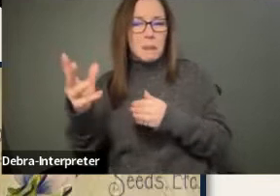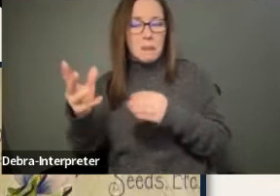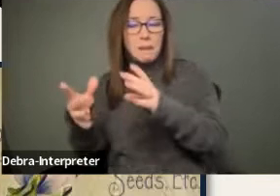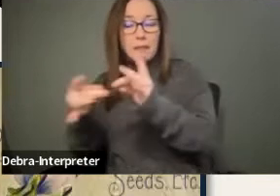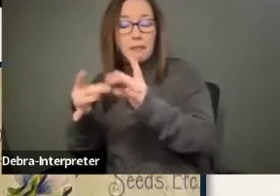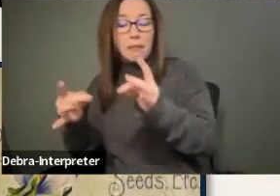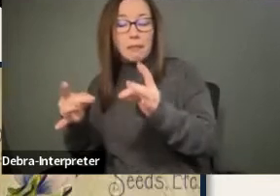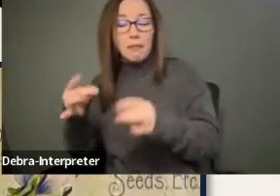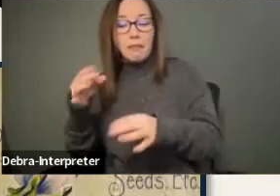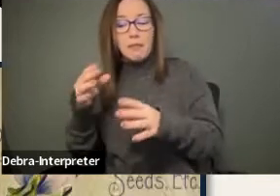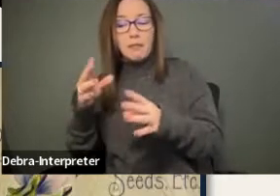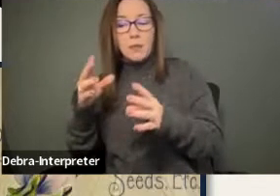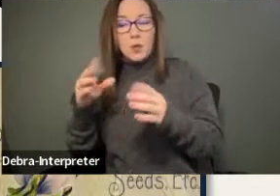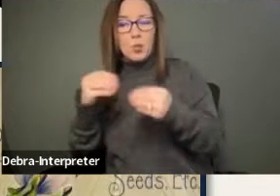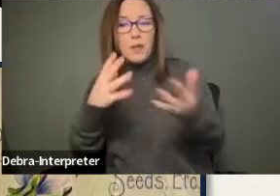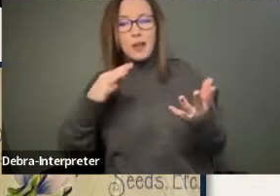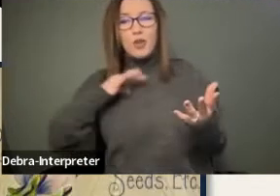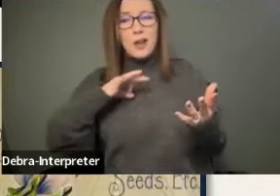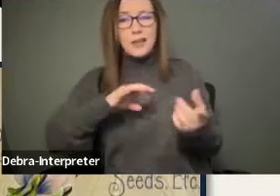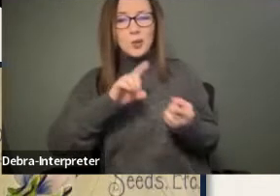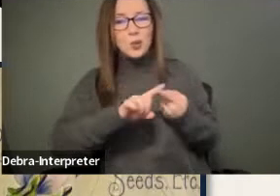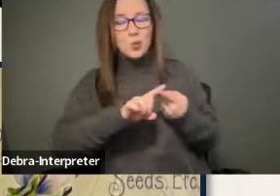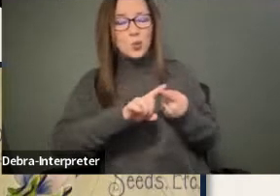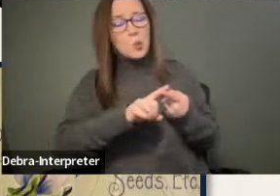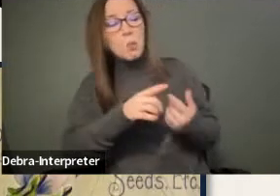open source. We just -- there is a caveat that asks